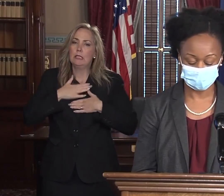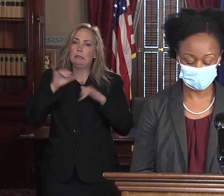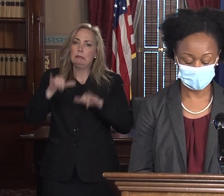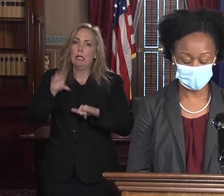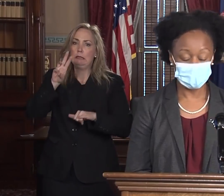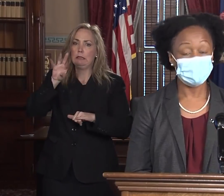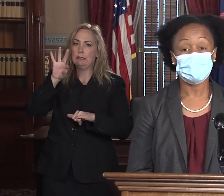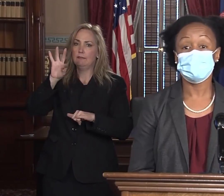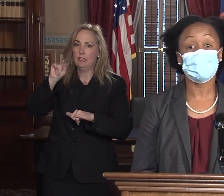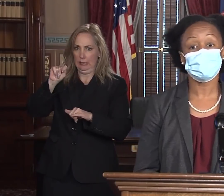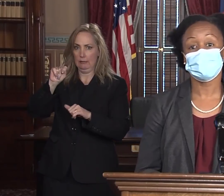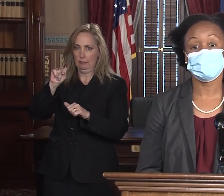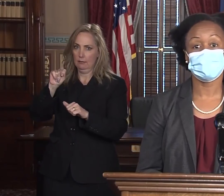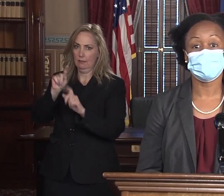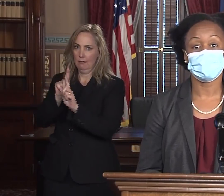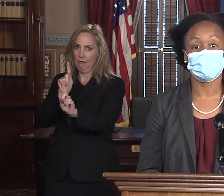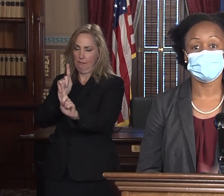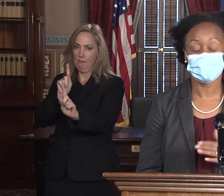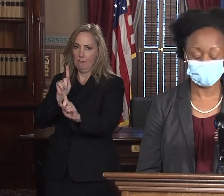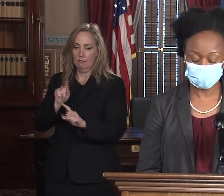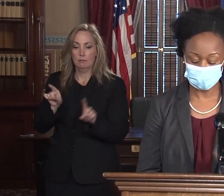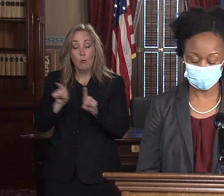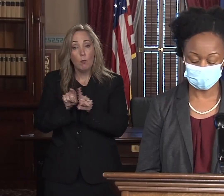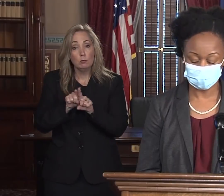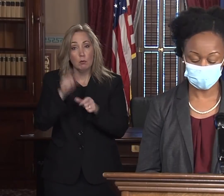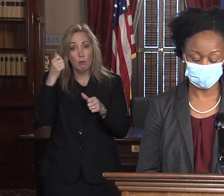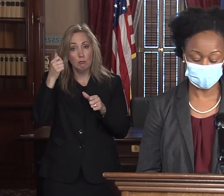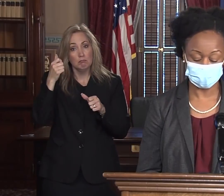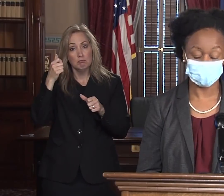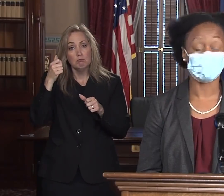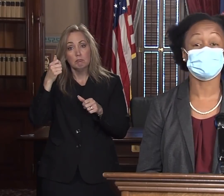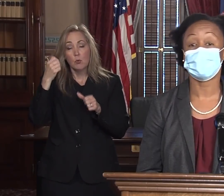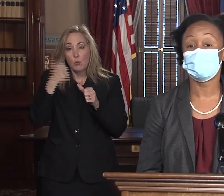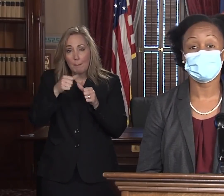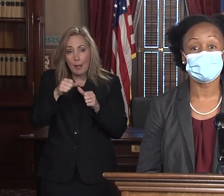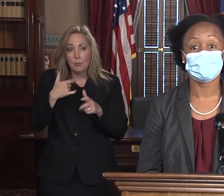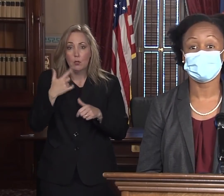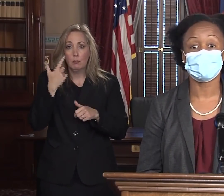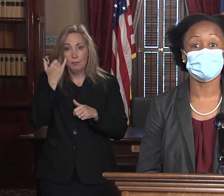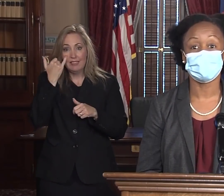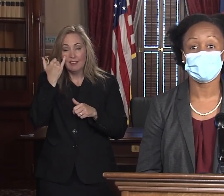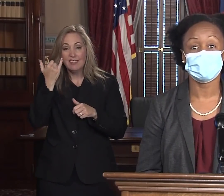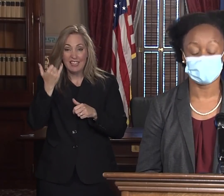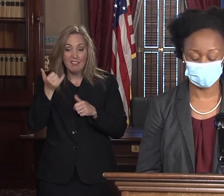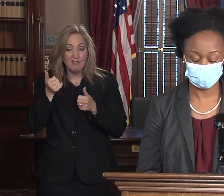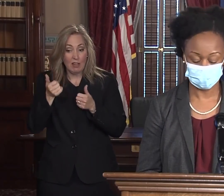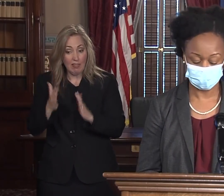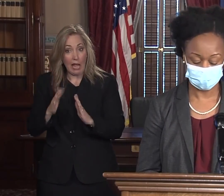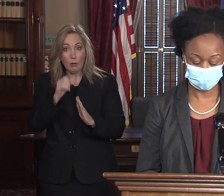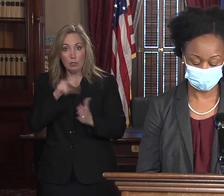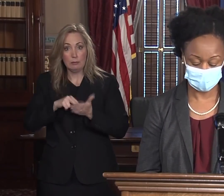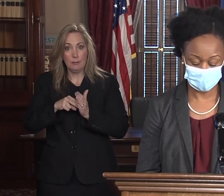OUTSIDE IS BETTER THAN INSIDE. IF YOU MUST HAVE A GATHERING, MAINTAIN SIX FEET OF DISTANCE.